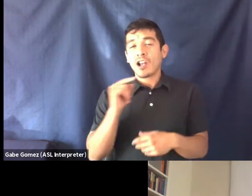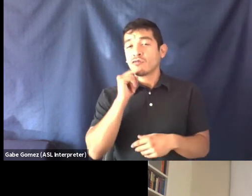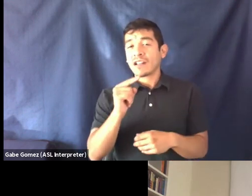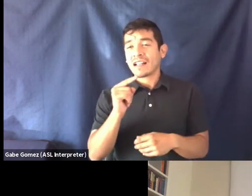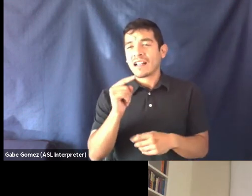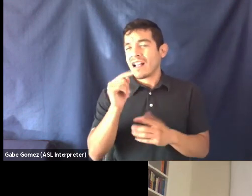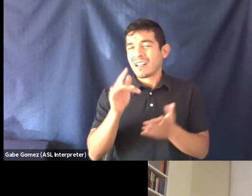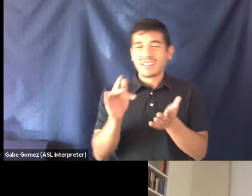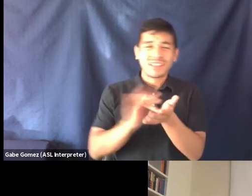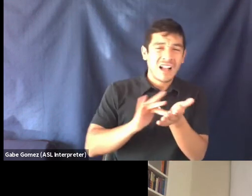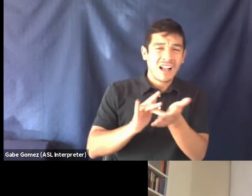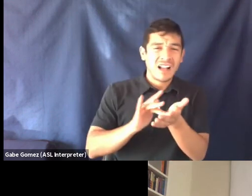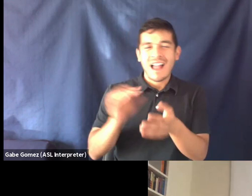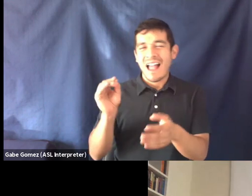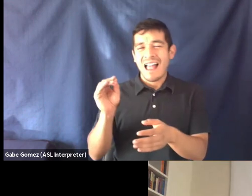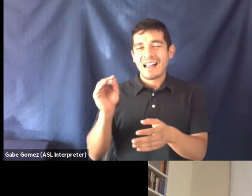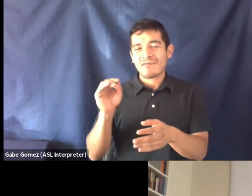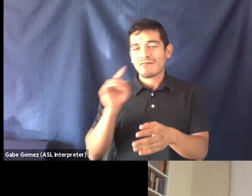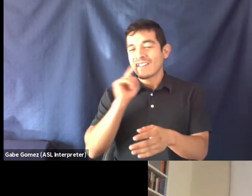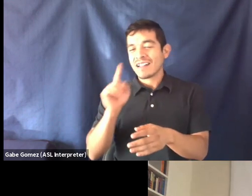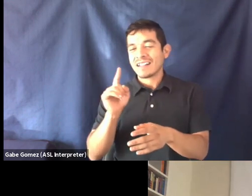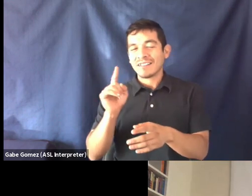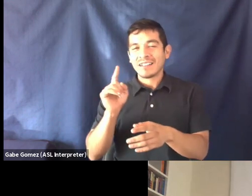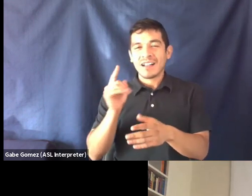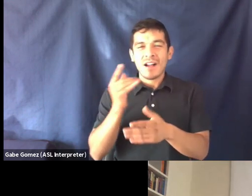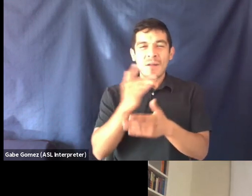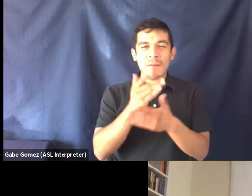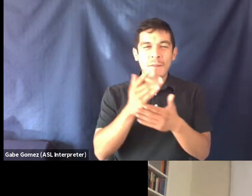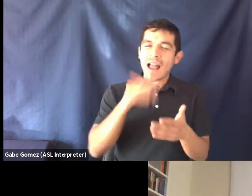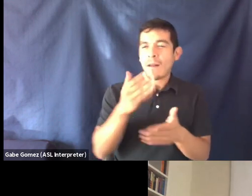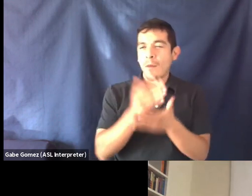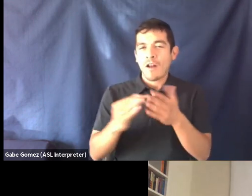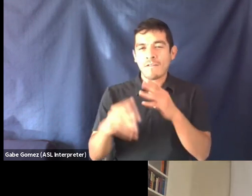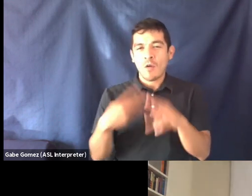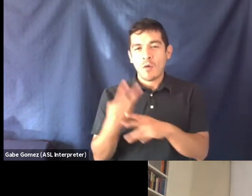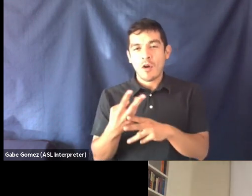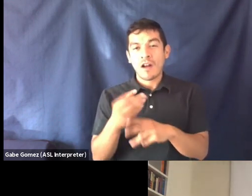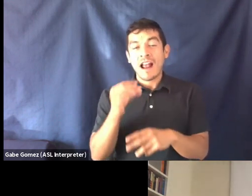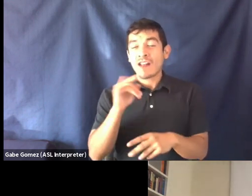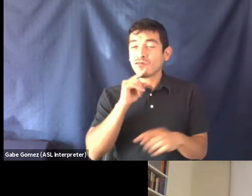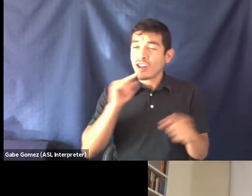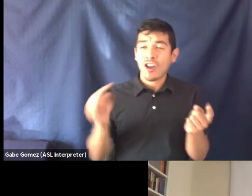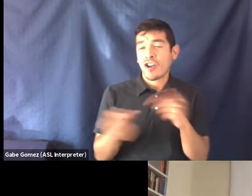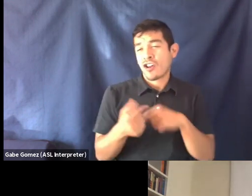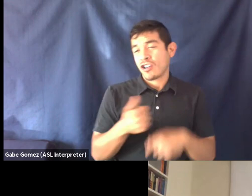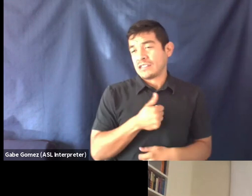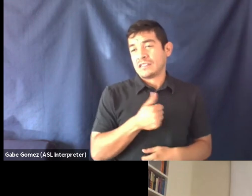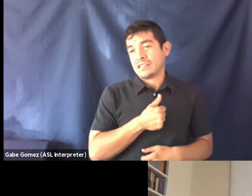and dominant narrative in the world that has, you know unleashed, untold destruction around the planet and is hurting ourselves in the end.